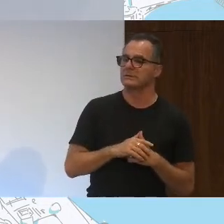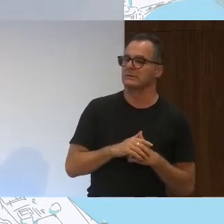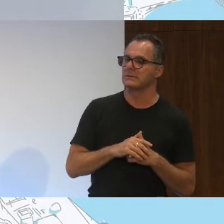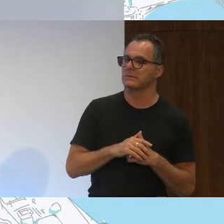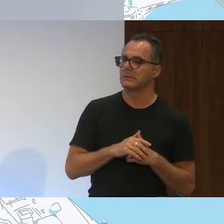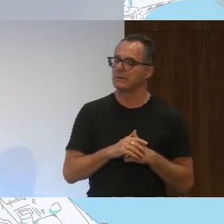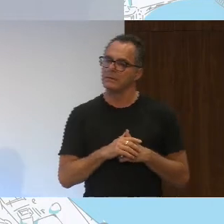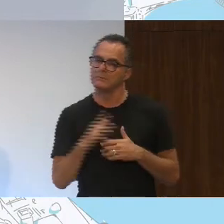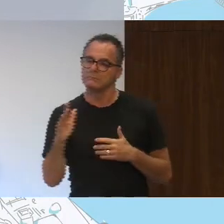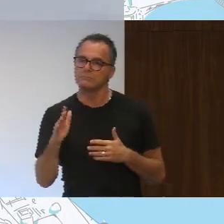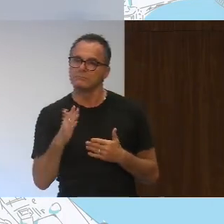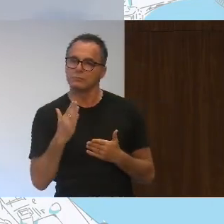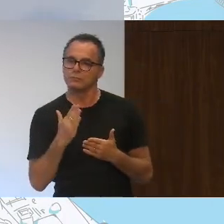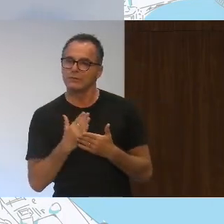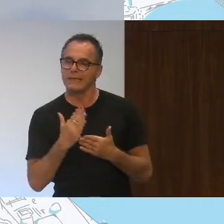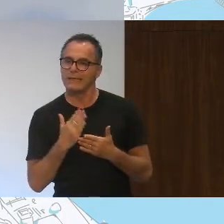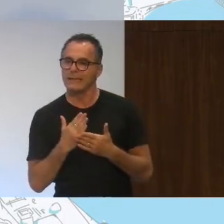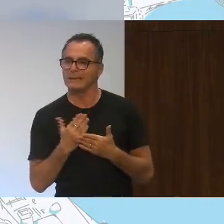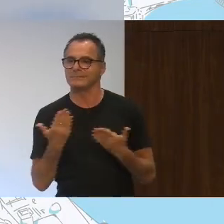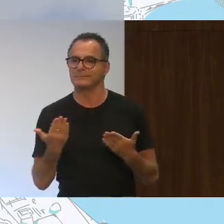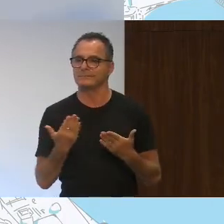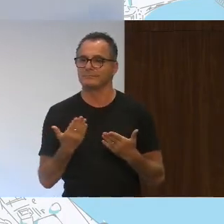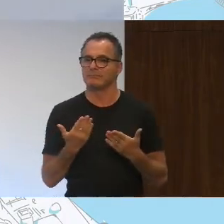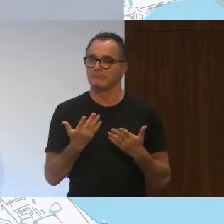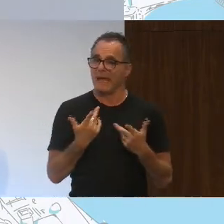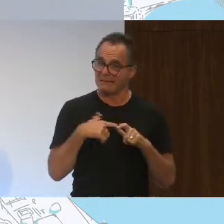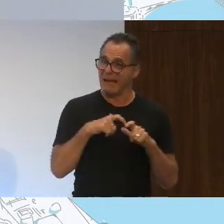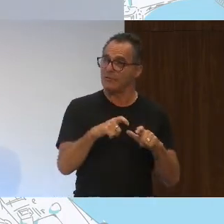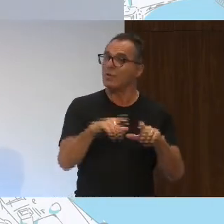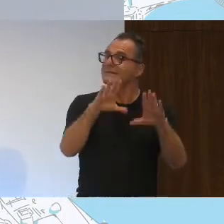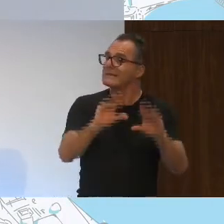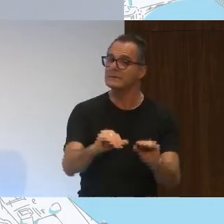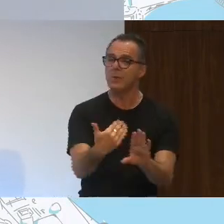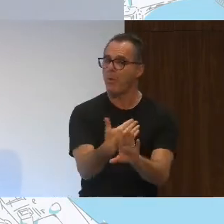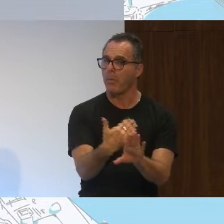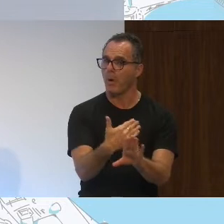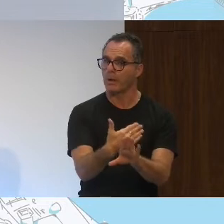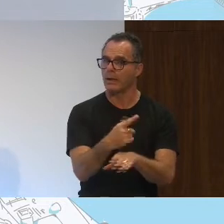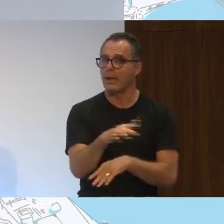and generally speaking it doesn't just stop working. So there may be something else in the mix.